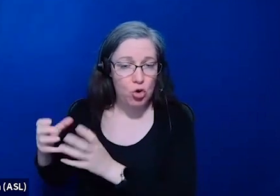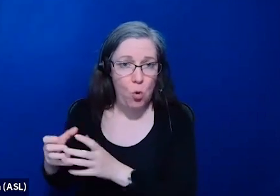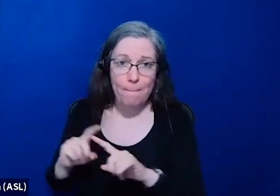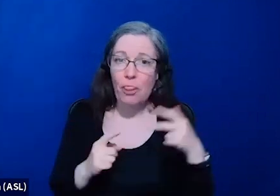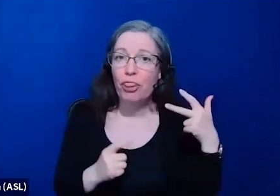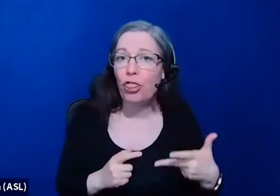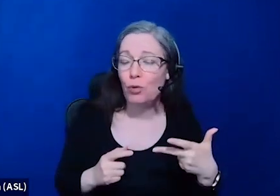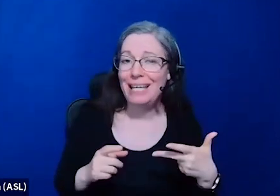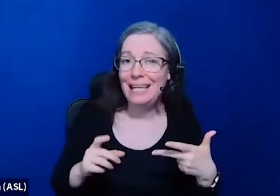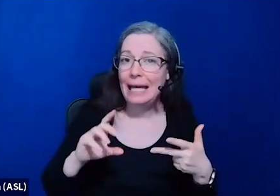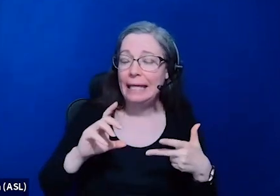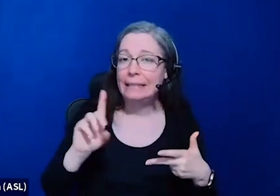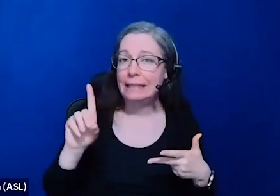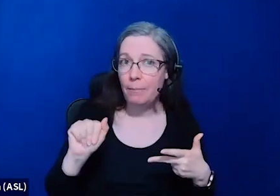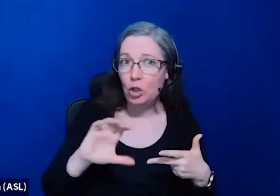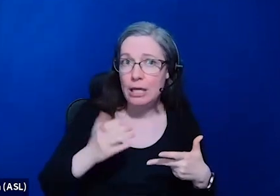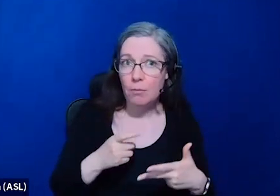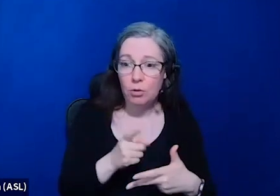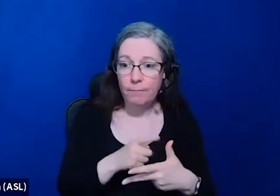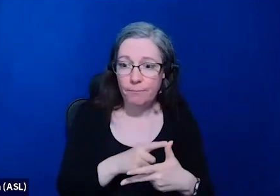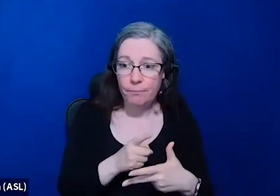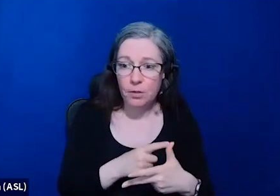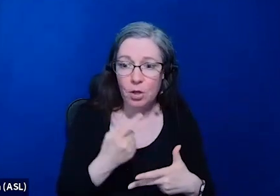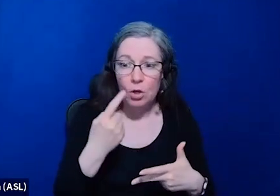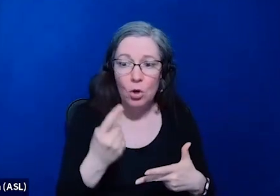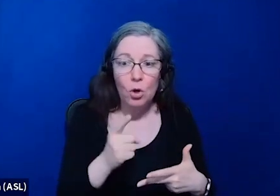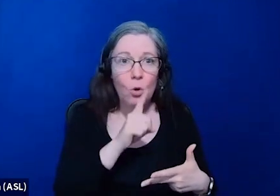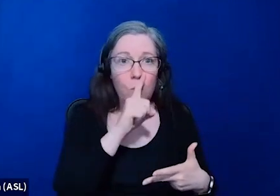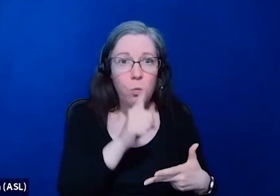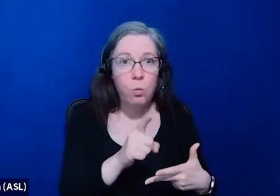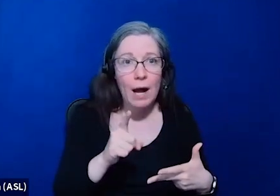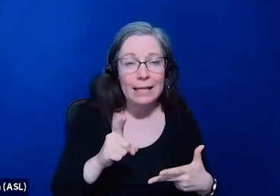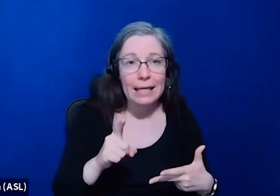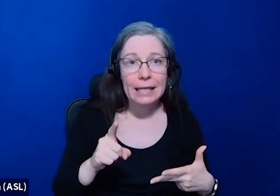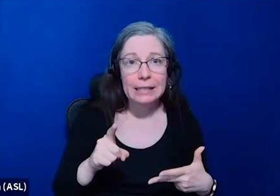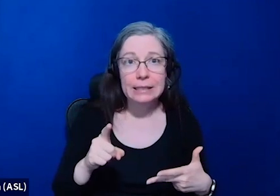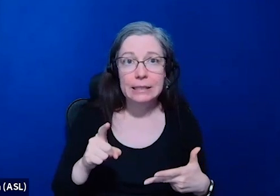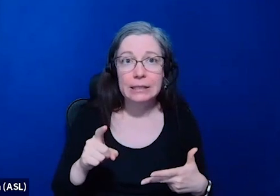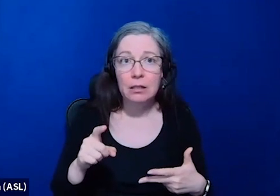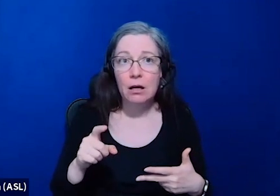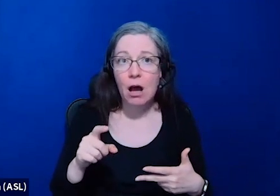One is lower limb deficiency, which is foot or leg below the knee, including amputation,